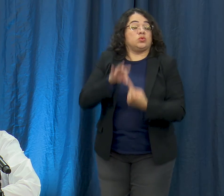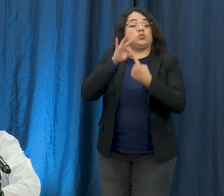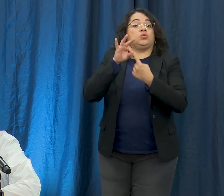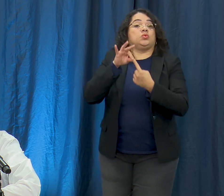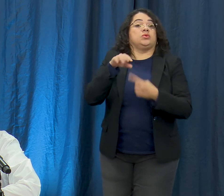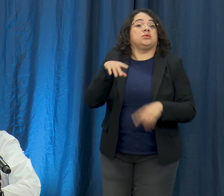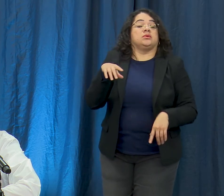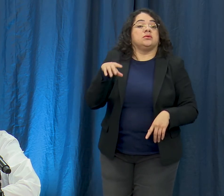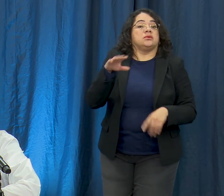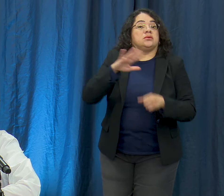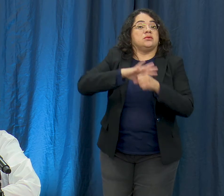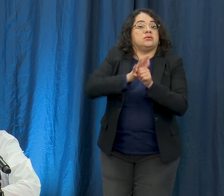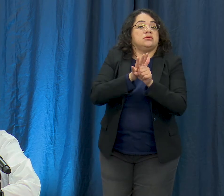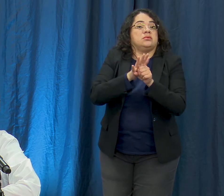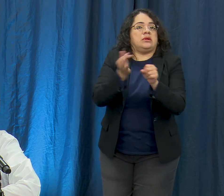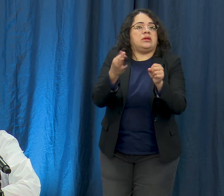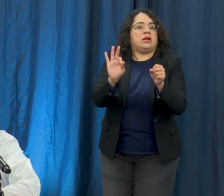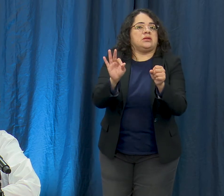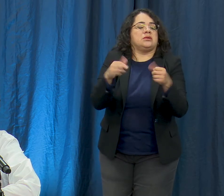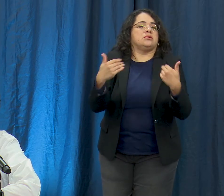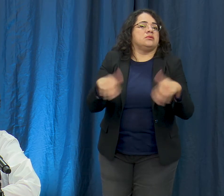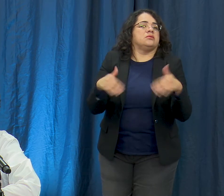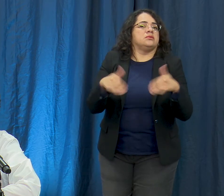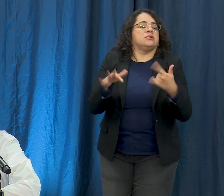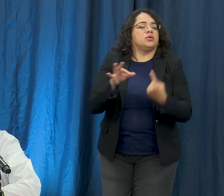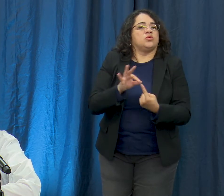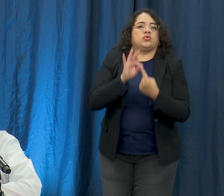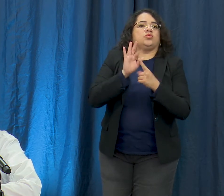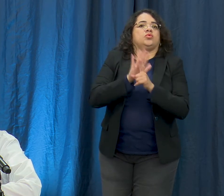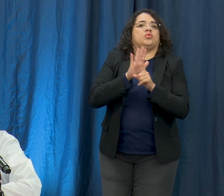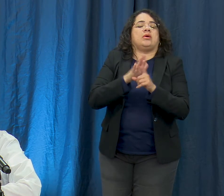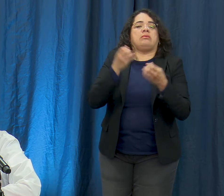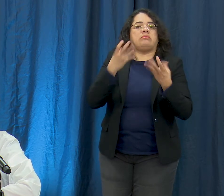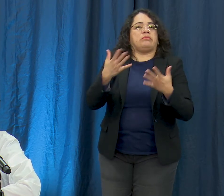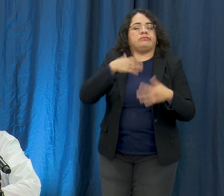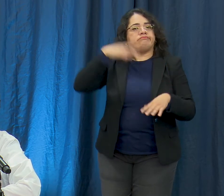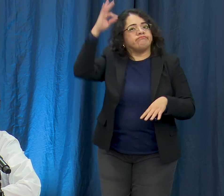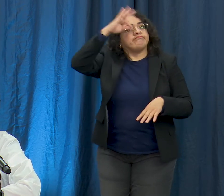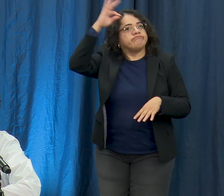we don't know. There's a lot of things that we are learning. One of those things